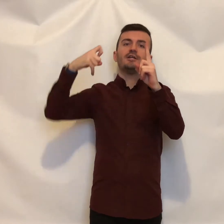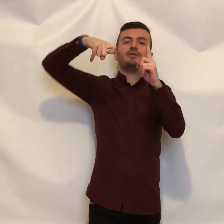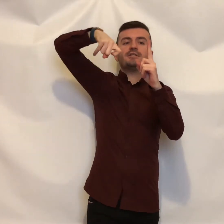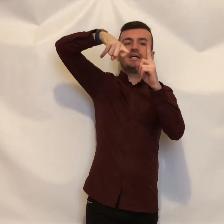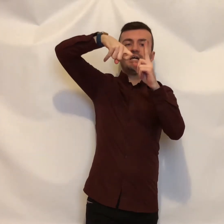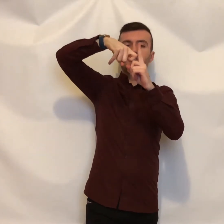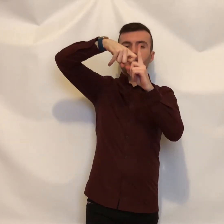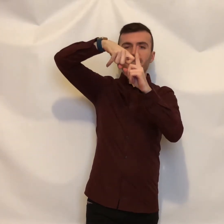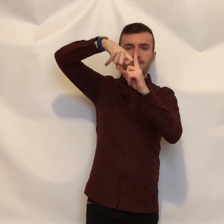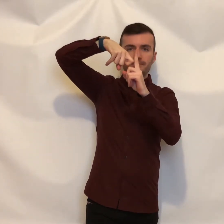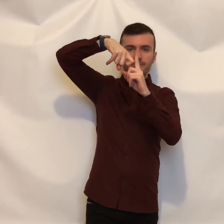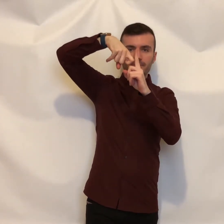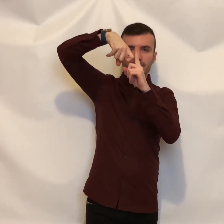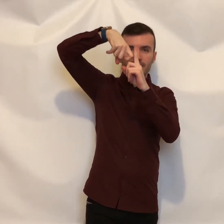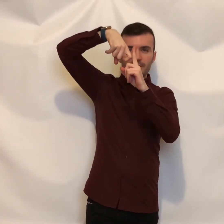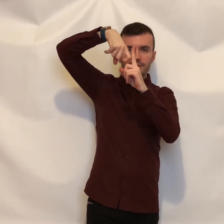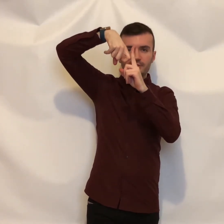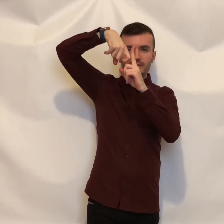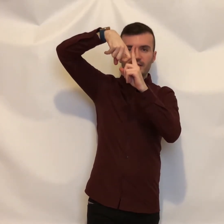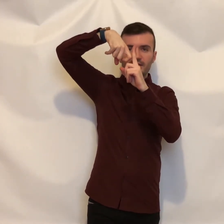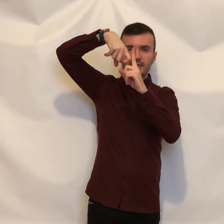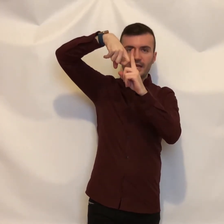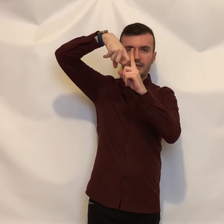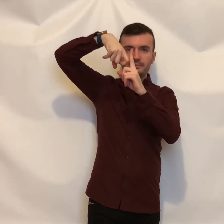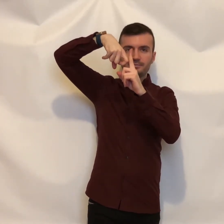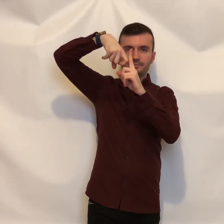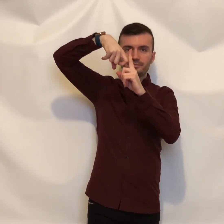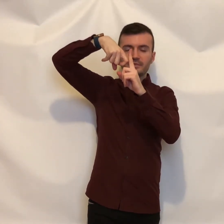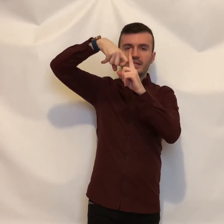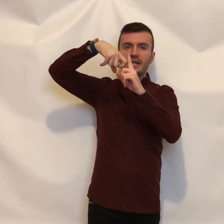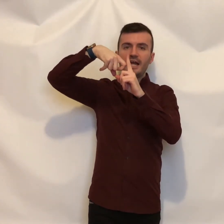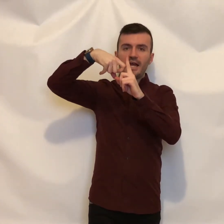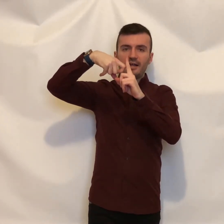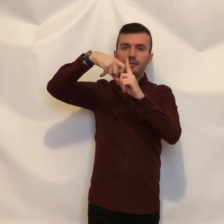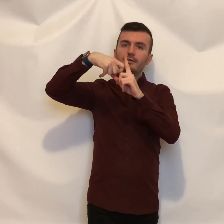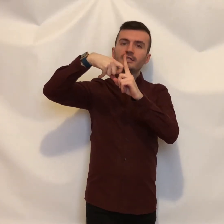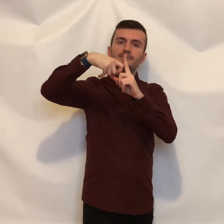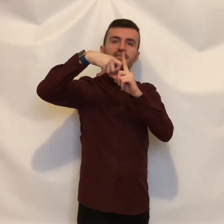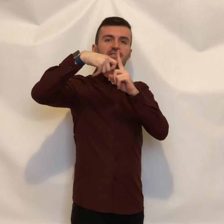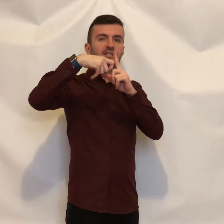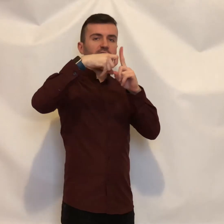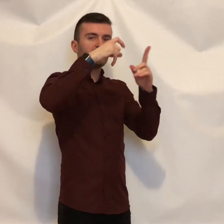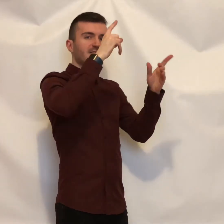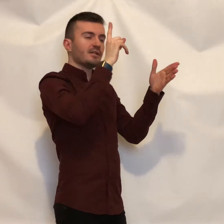you attach it as you can see 'l', as we discussed